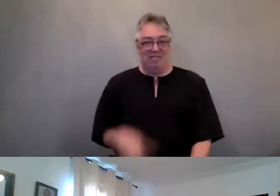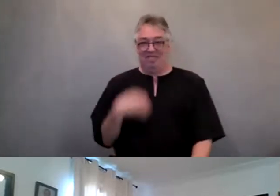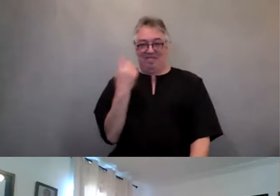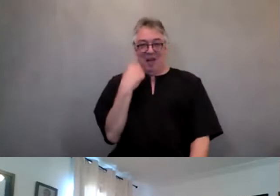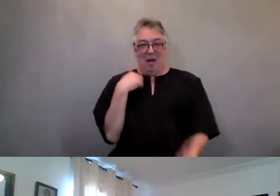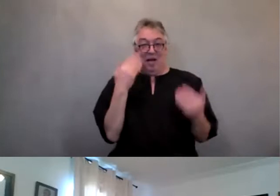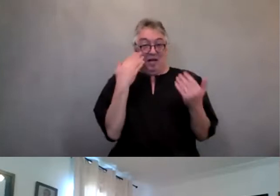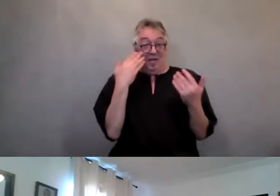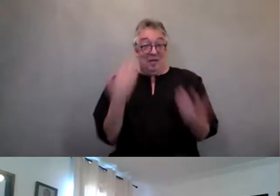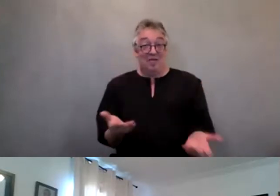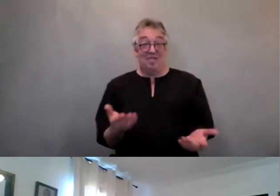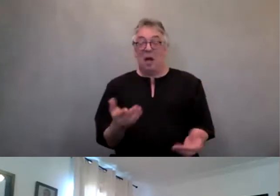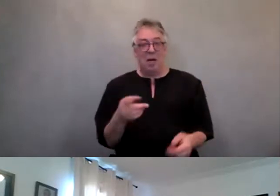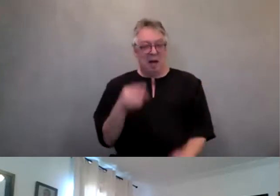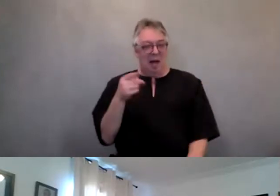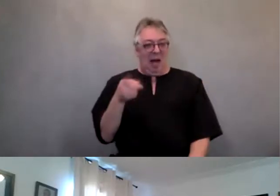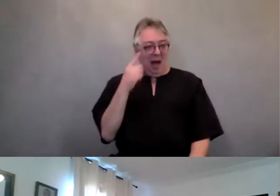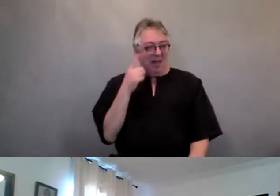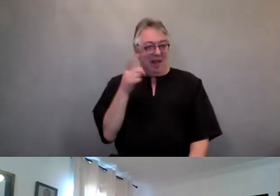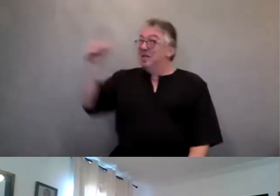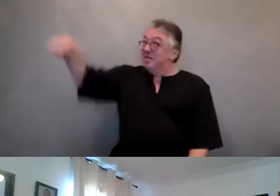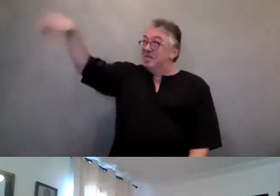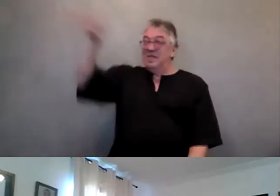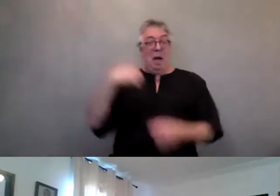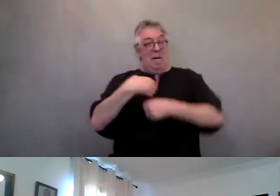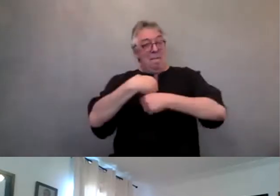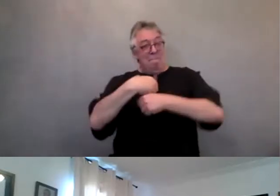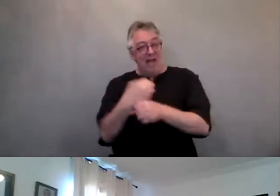to find. Maybe anybody knows about that.